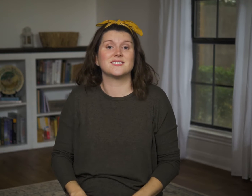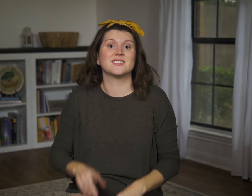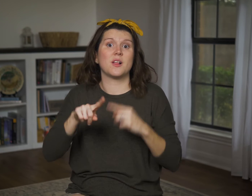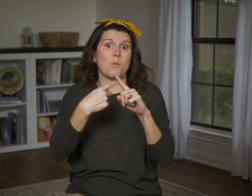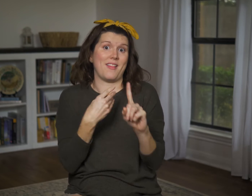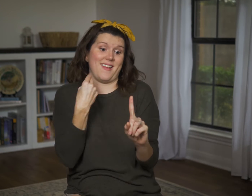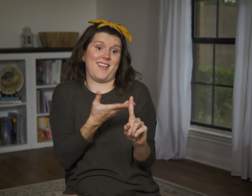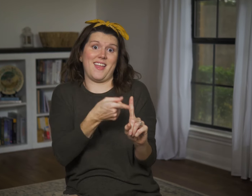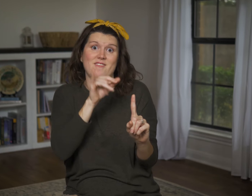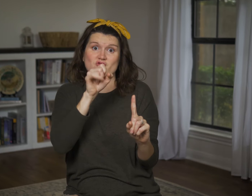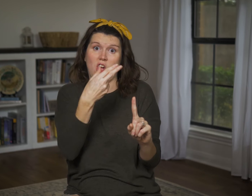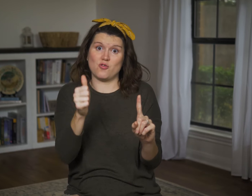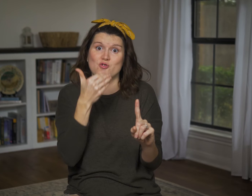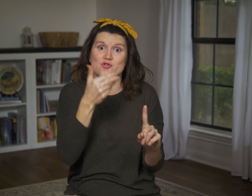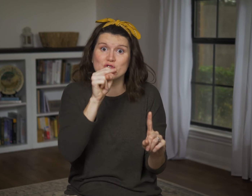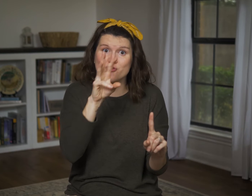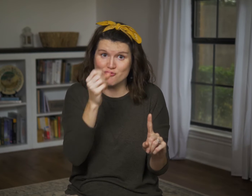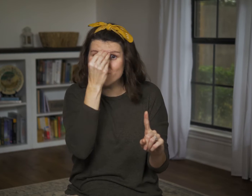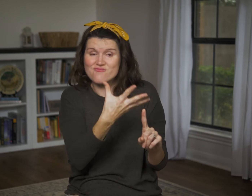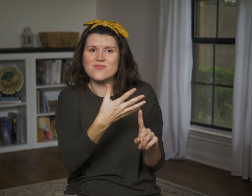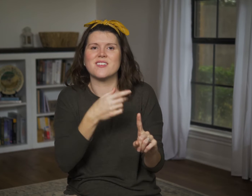When they give Joshua the good news,